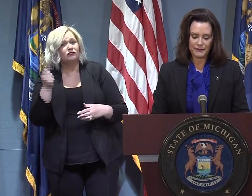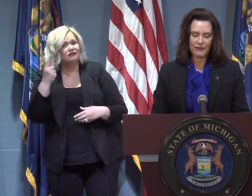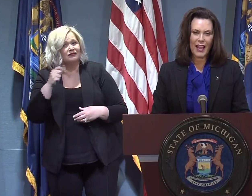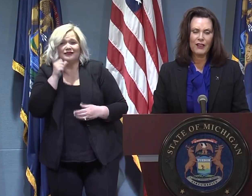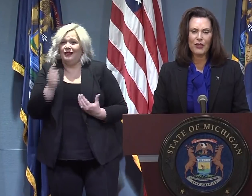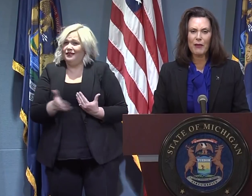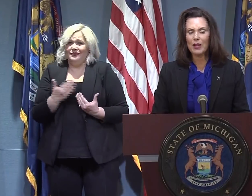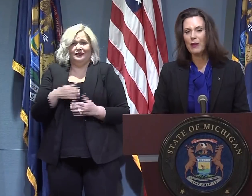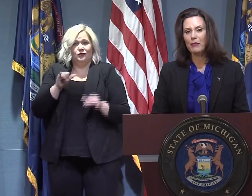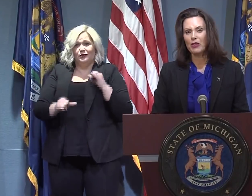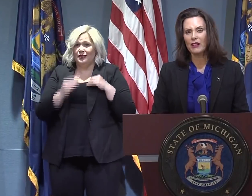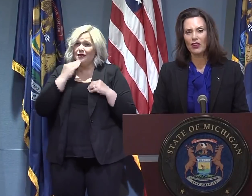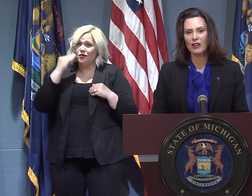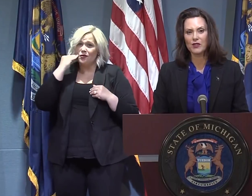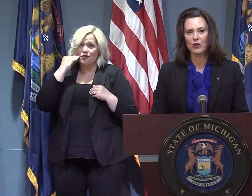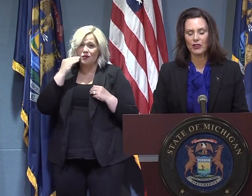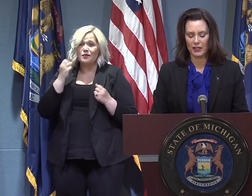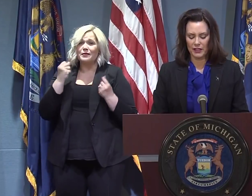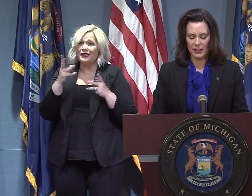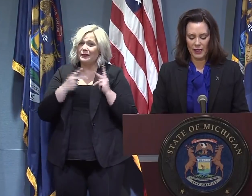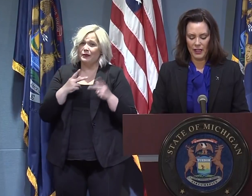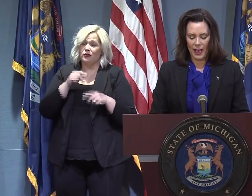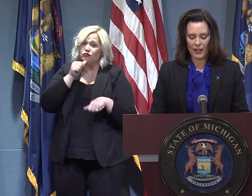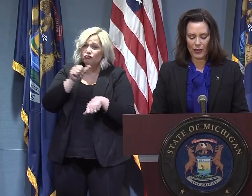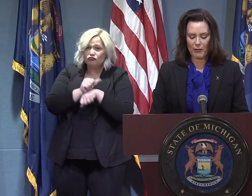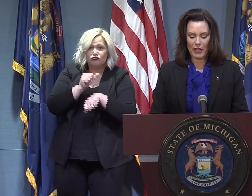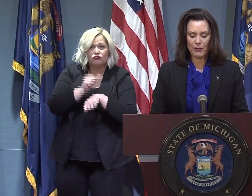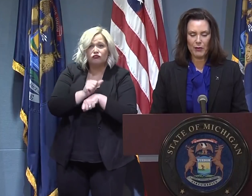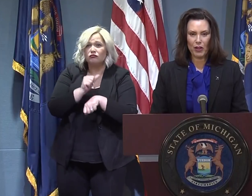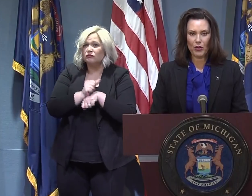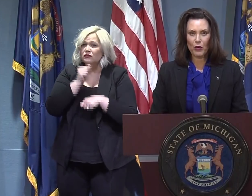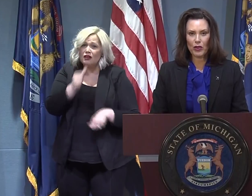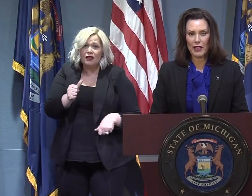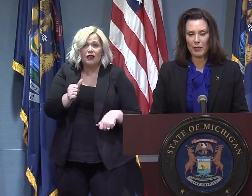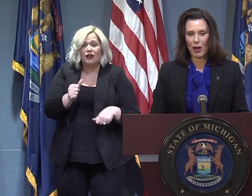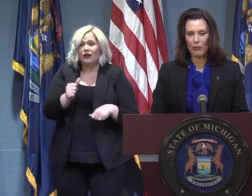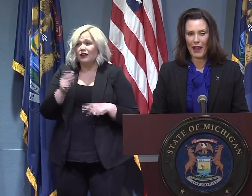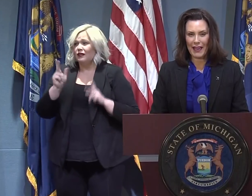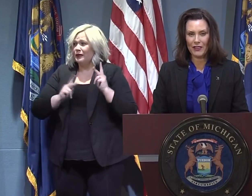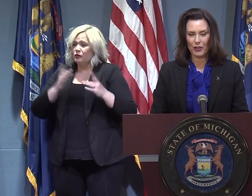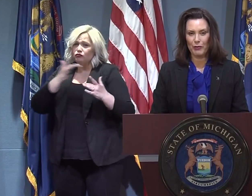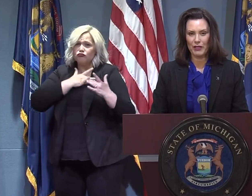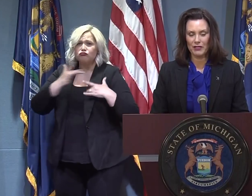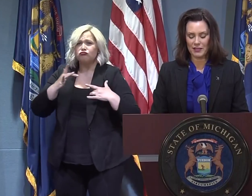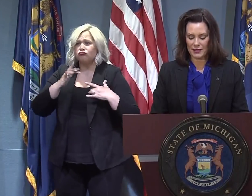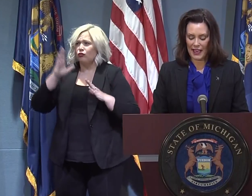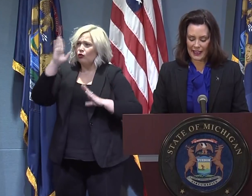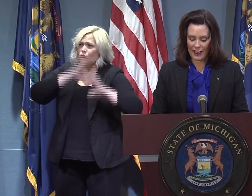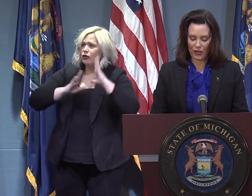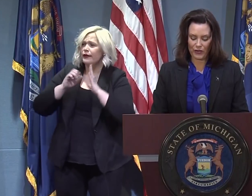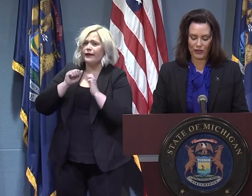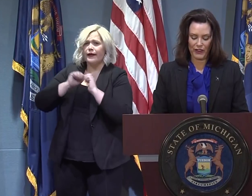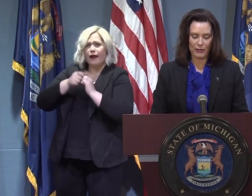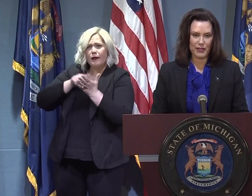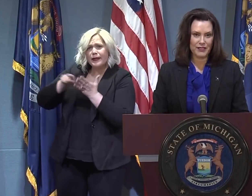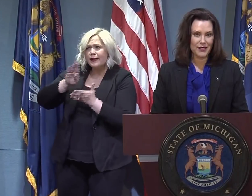YOU DID THE RIGHT THING. I KNOW IT HAS NOT BEEN EASY. I KNOW MANY PEOPLE HAVE LOST WORK.